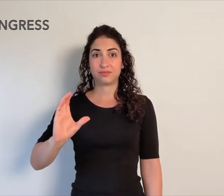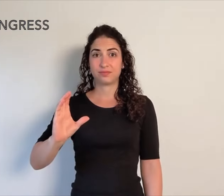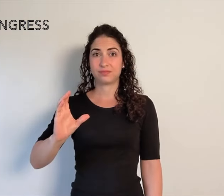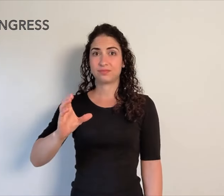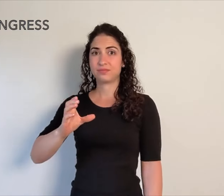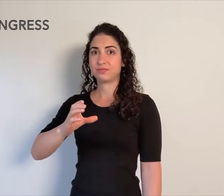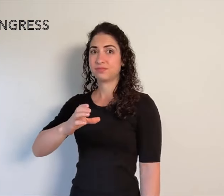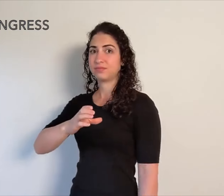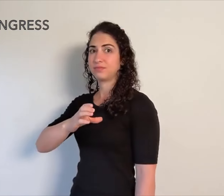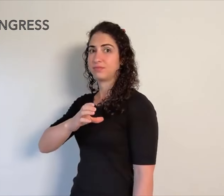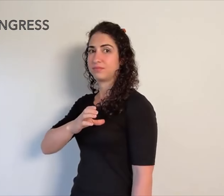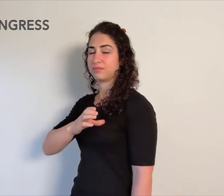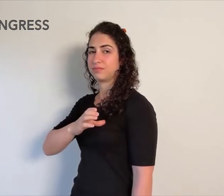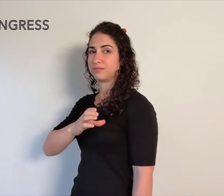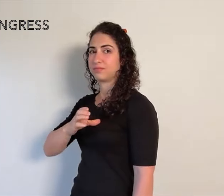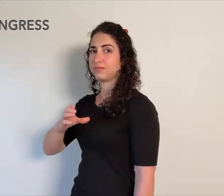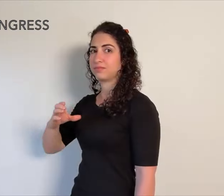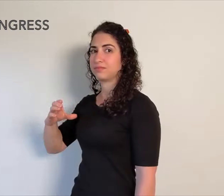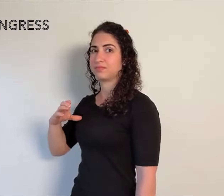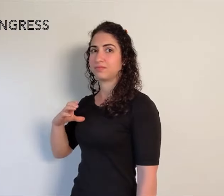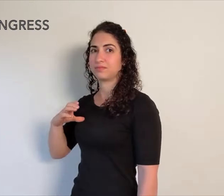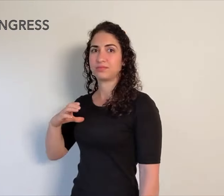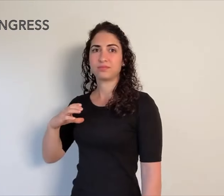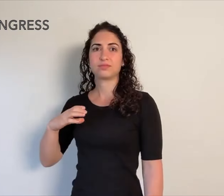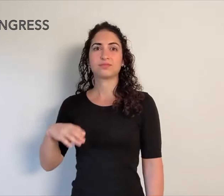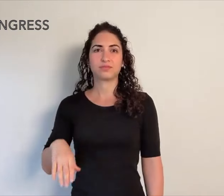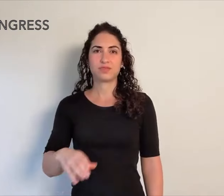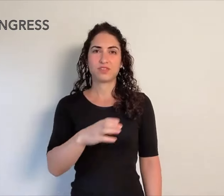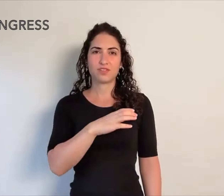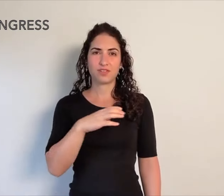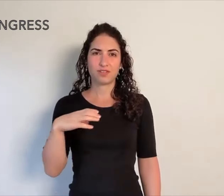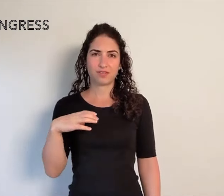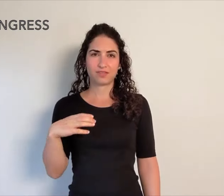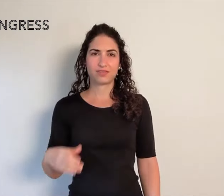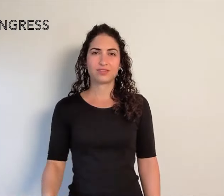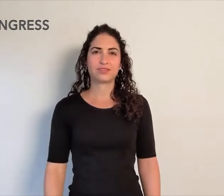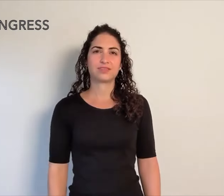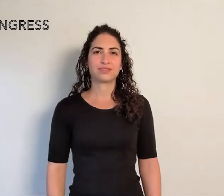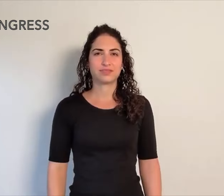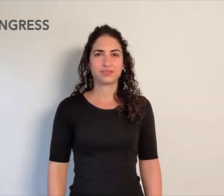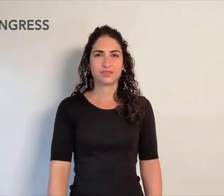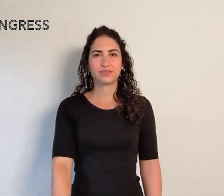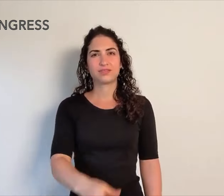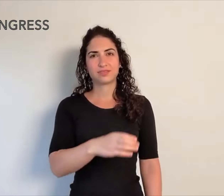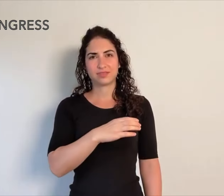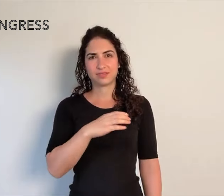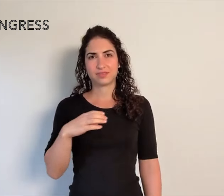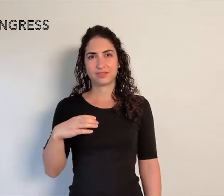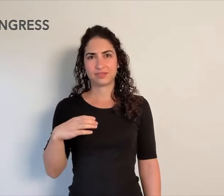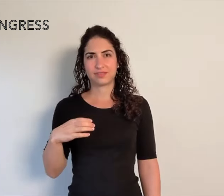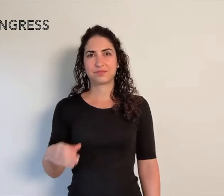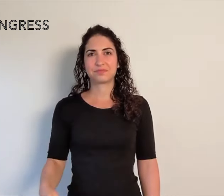The thumb taps each side once: CONGRESS